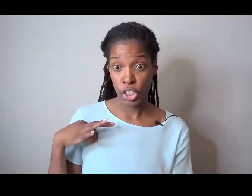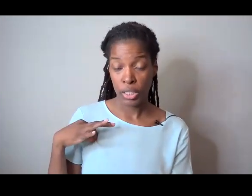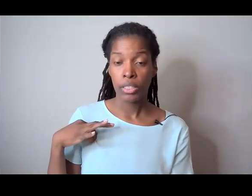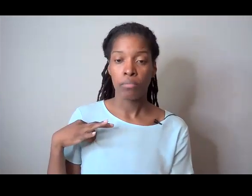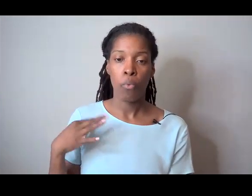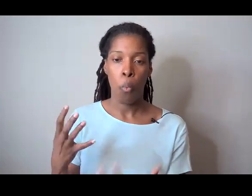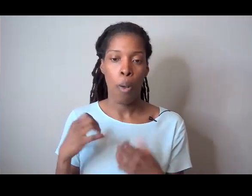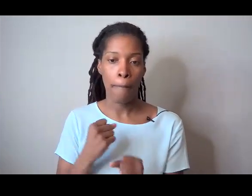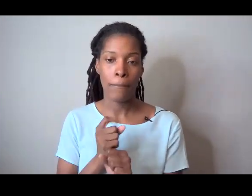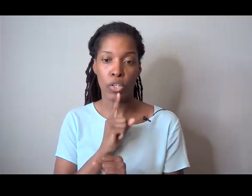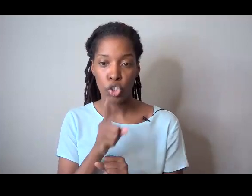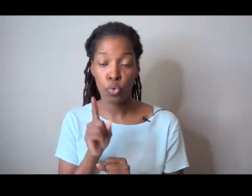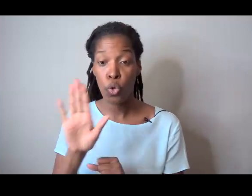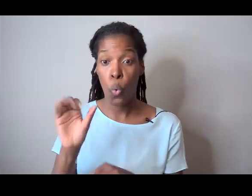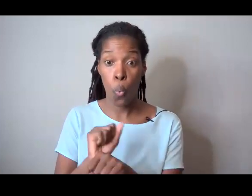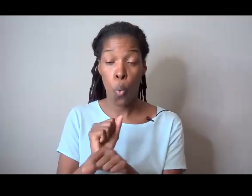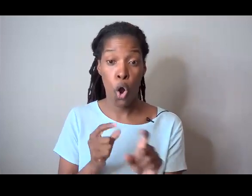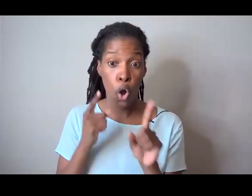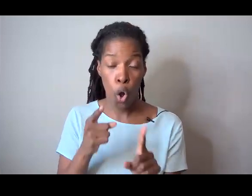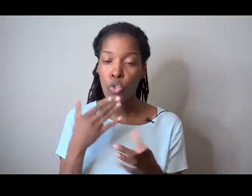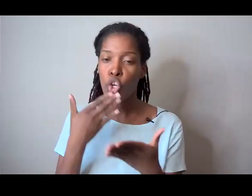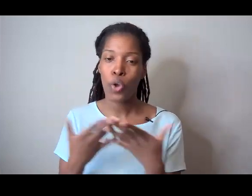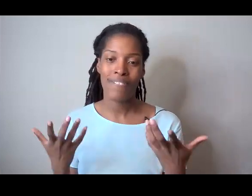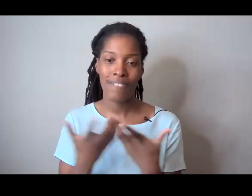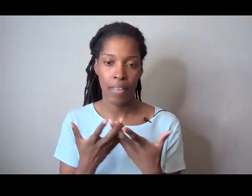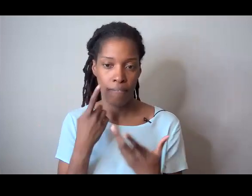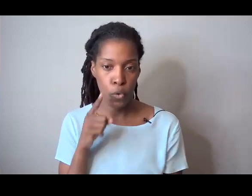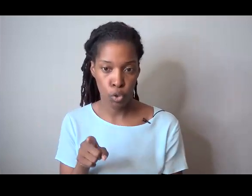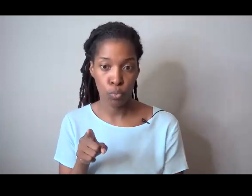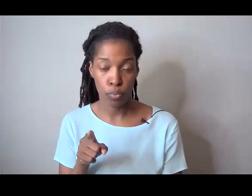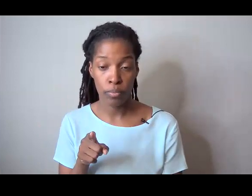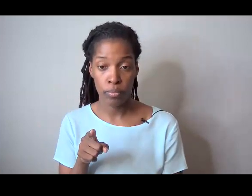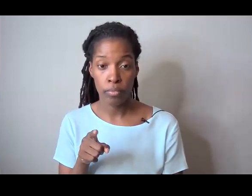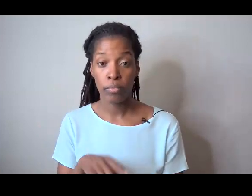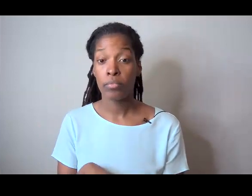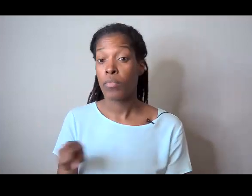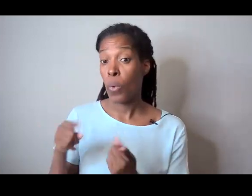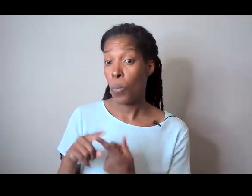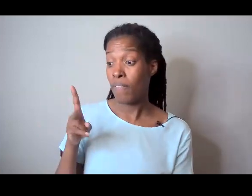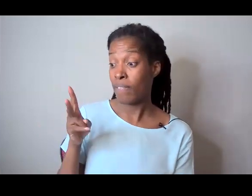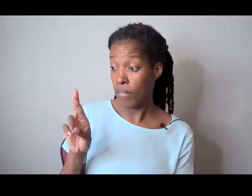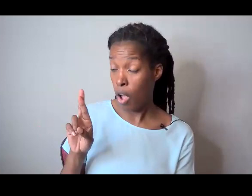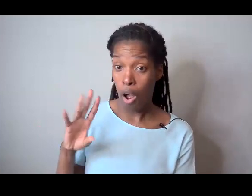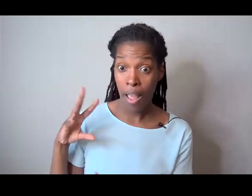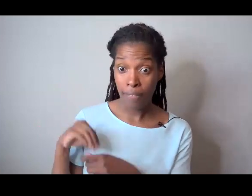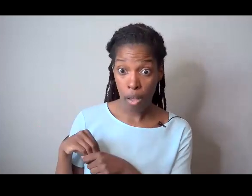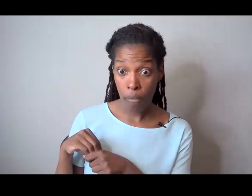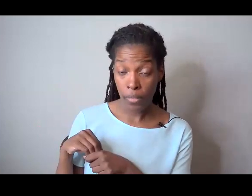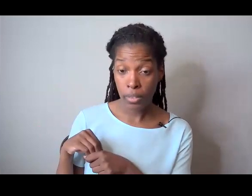your work goal is a good fit for you and when vocational rehabilitation is involved